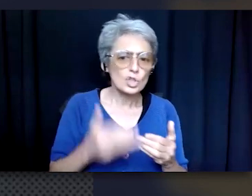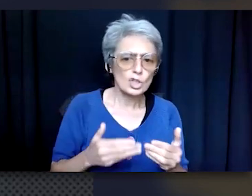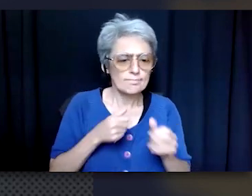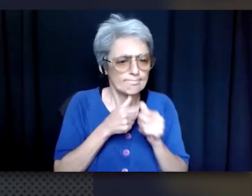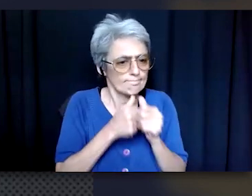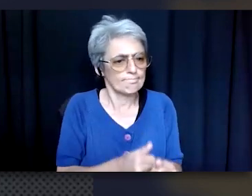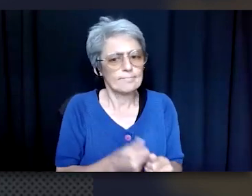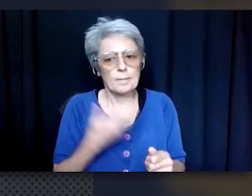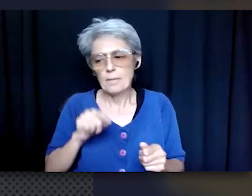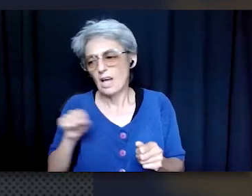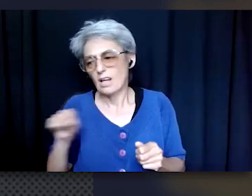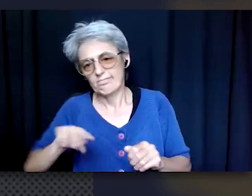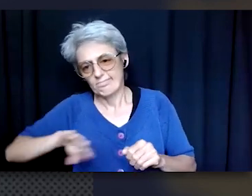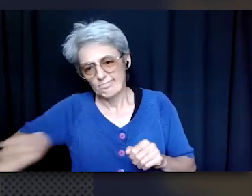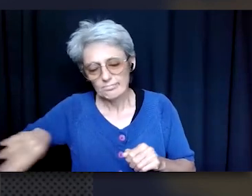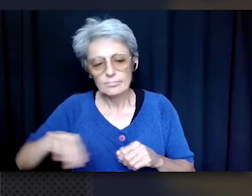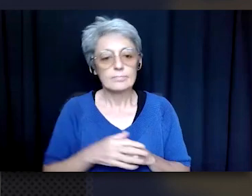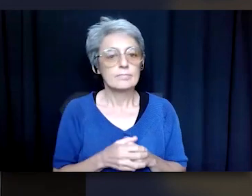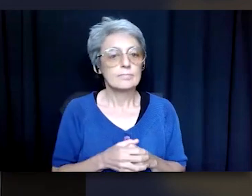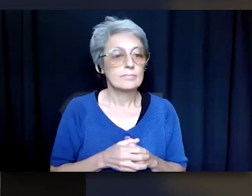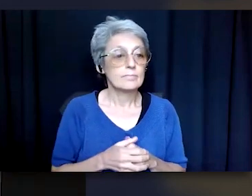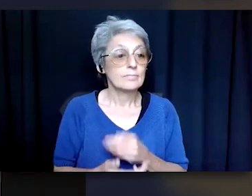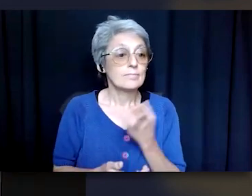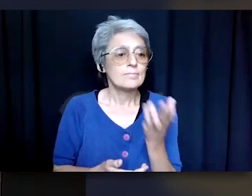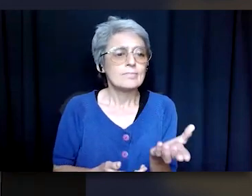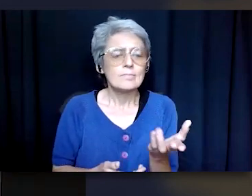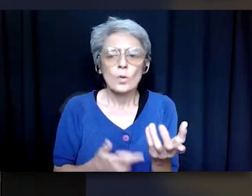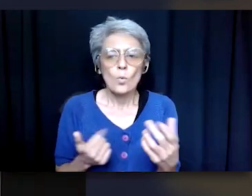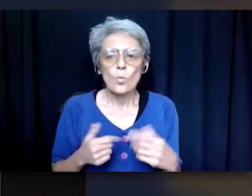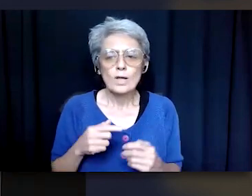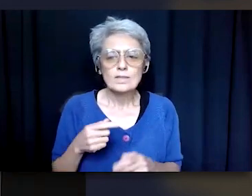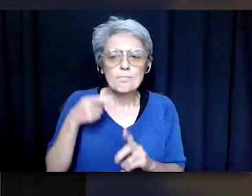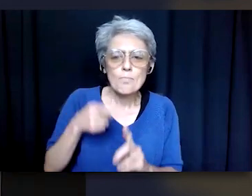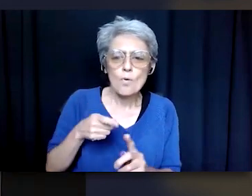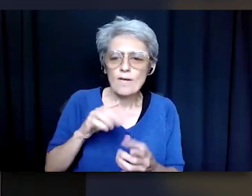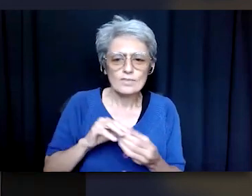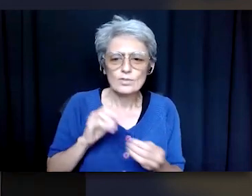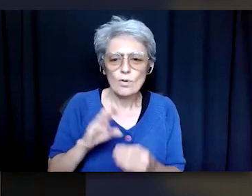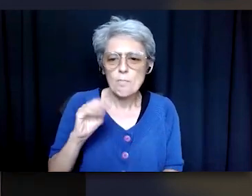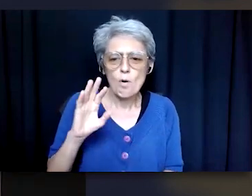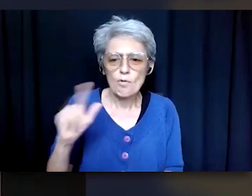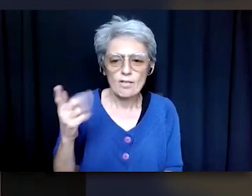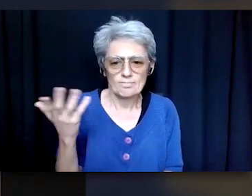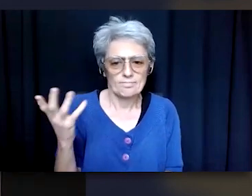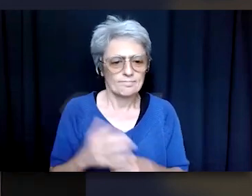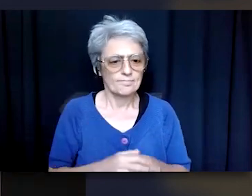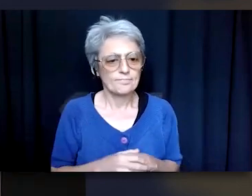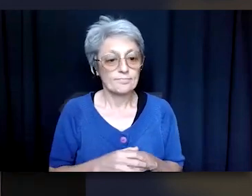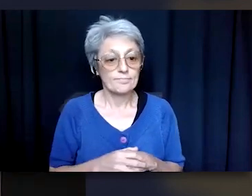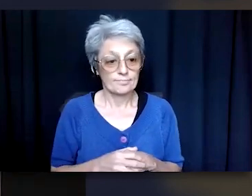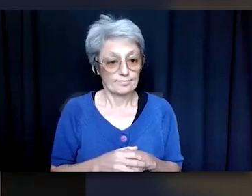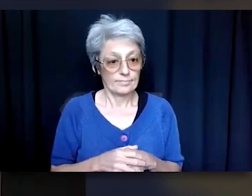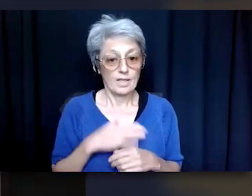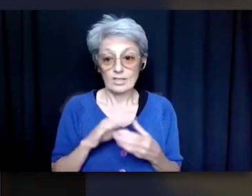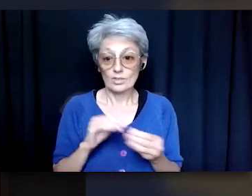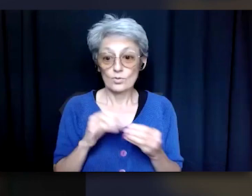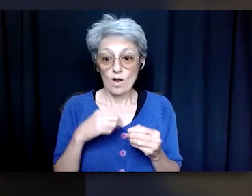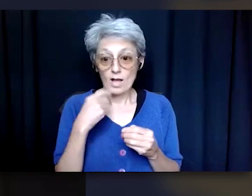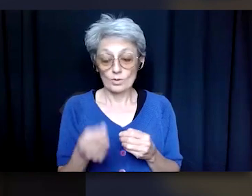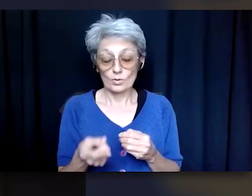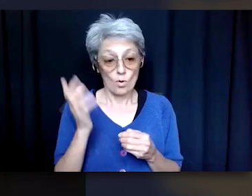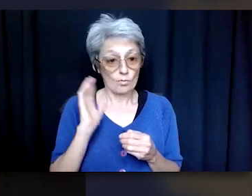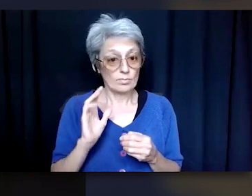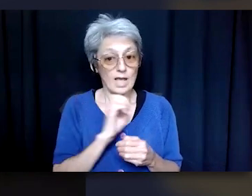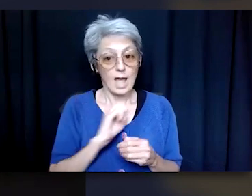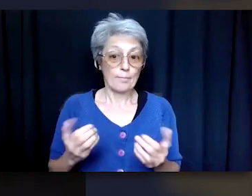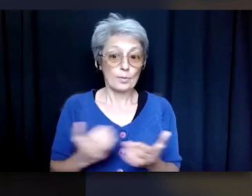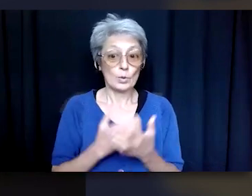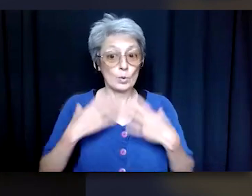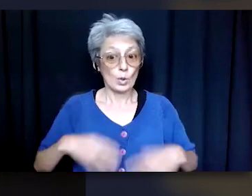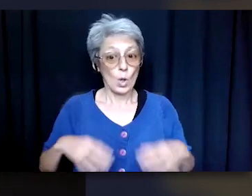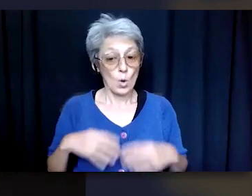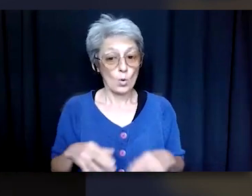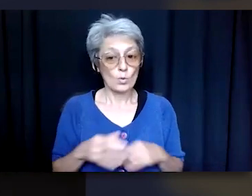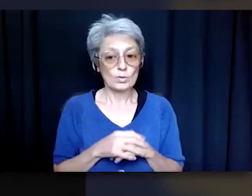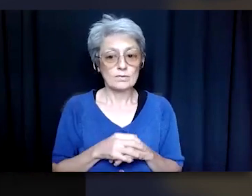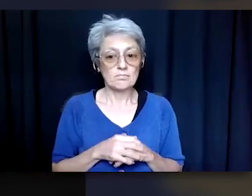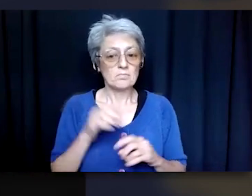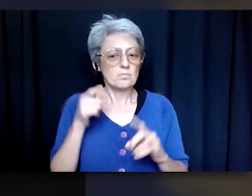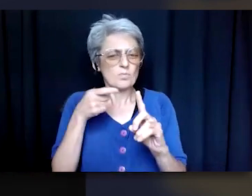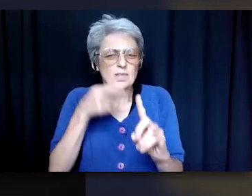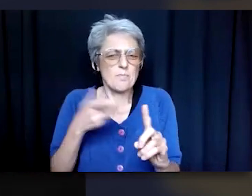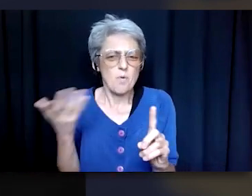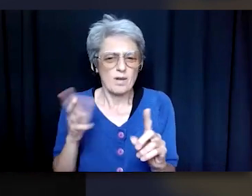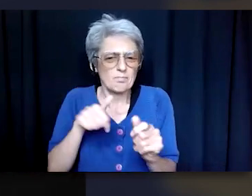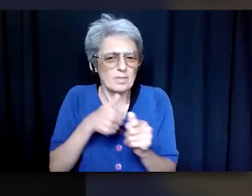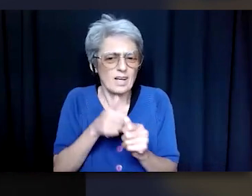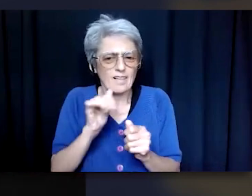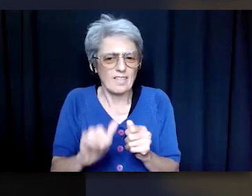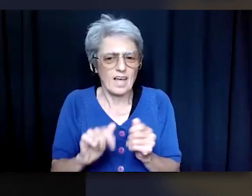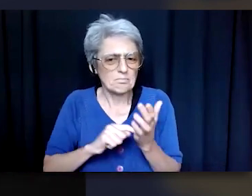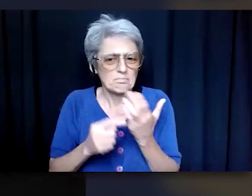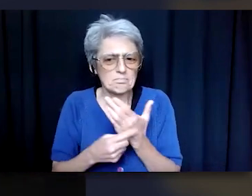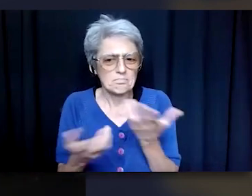Who knows the moral of the story in the story as I told it? Who should we aim to be? Probably the